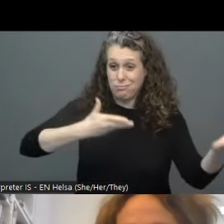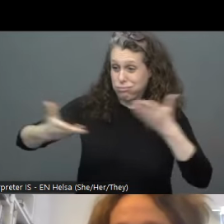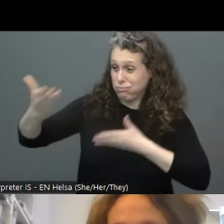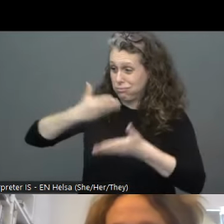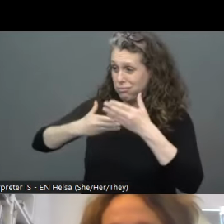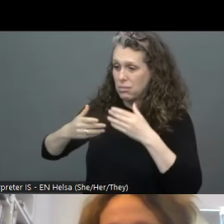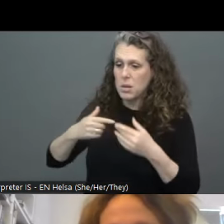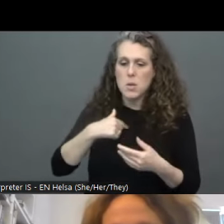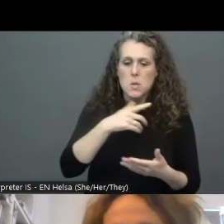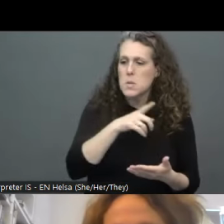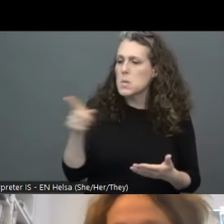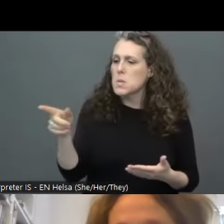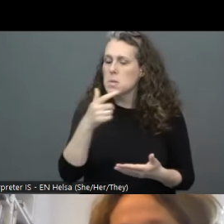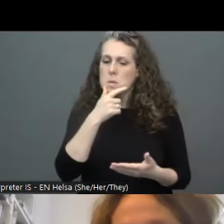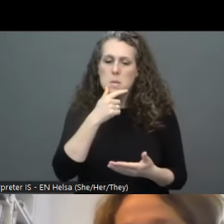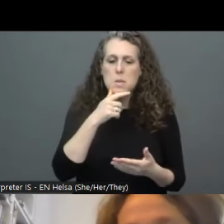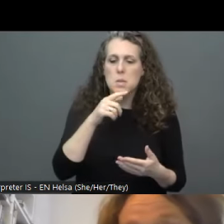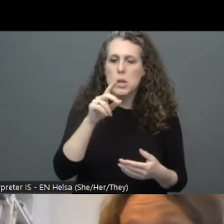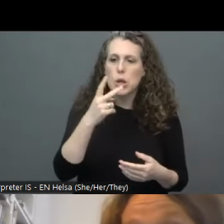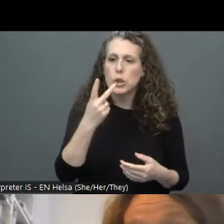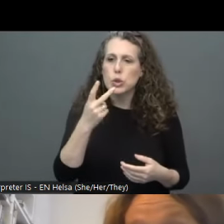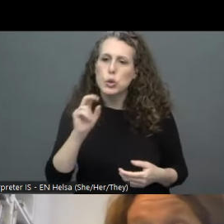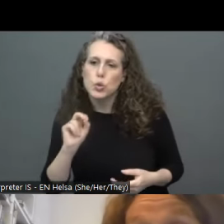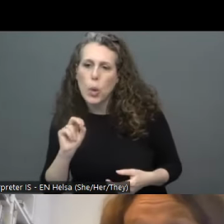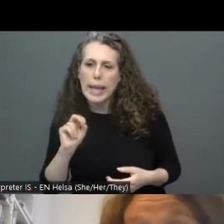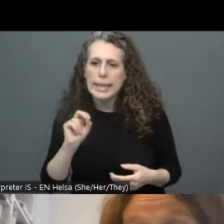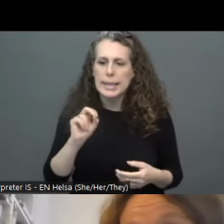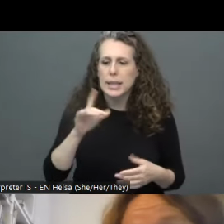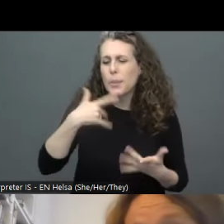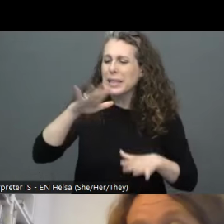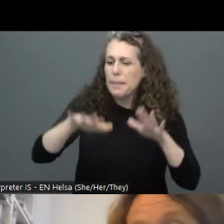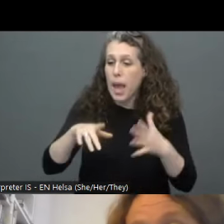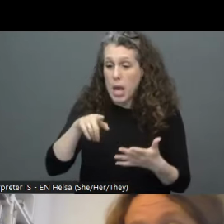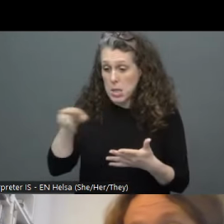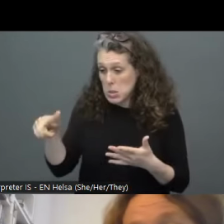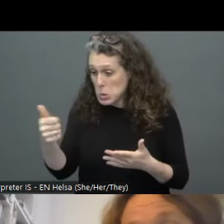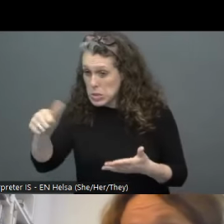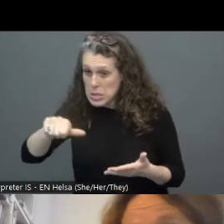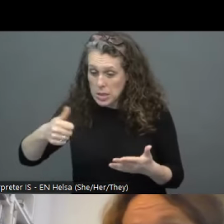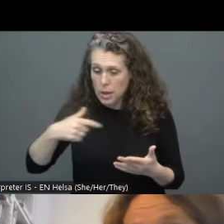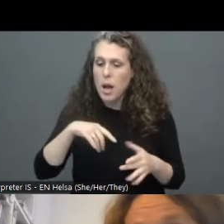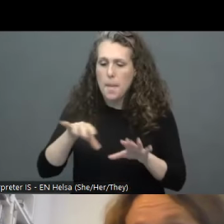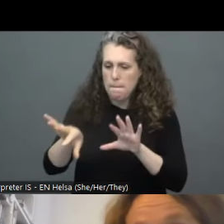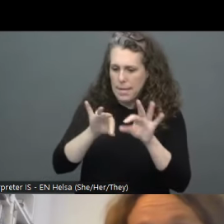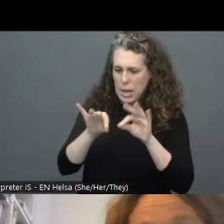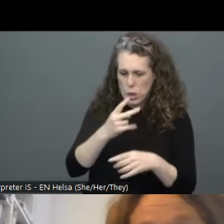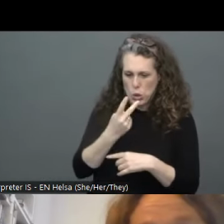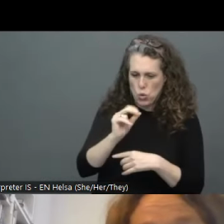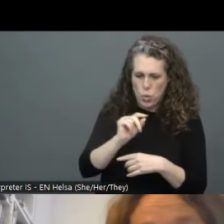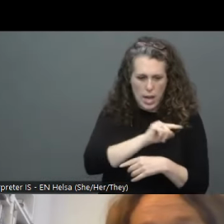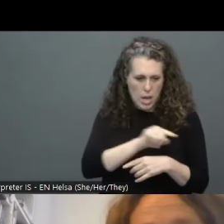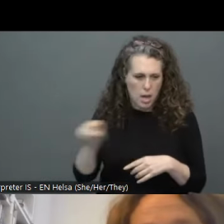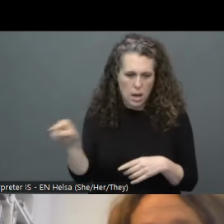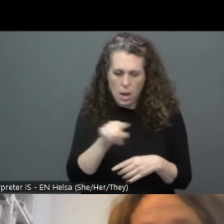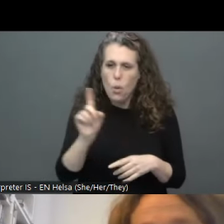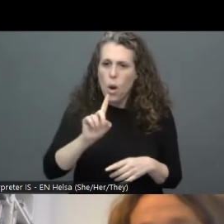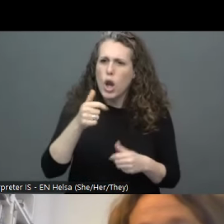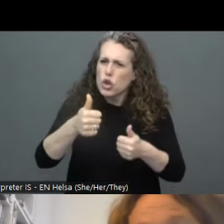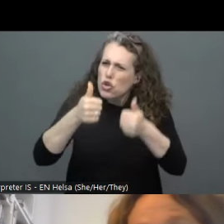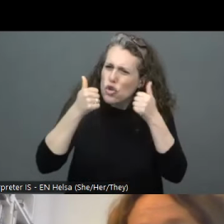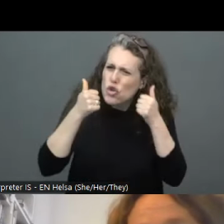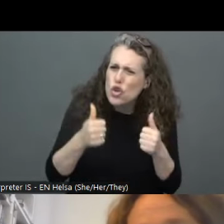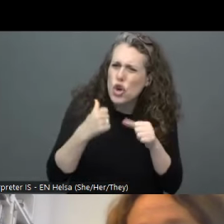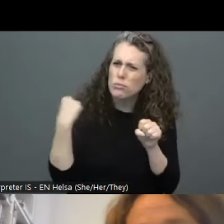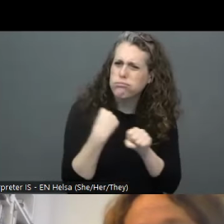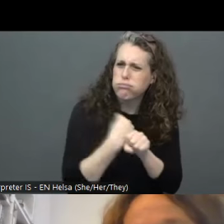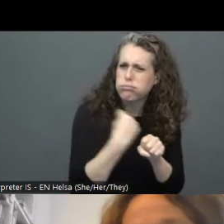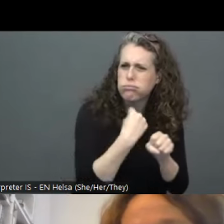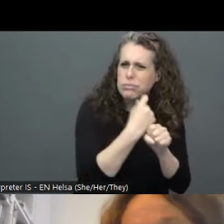depending on the quality of the submission, a long list of good and promising practices. These